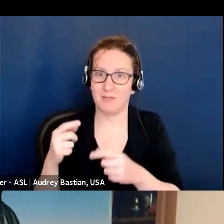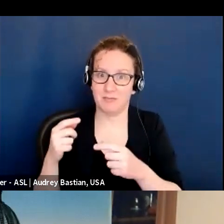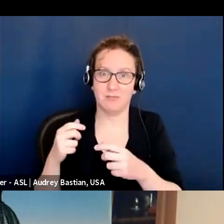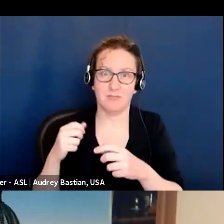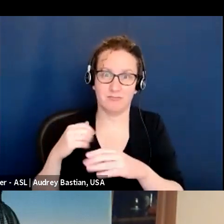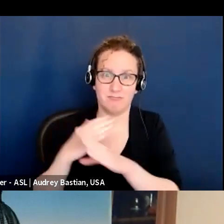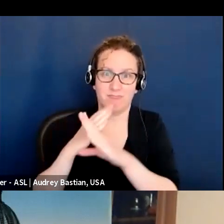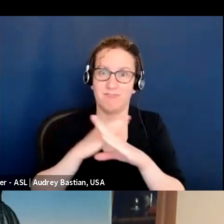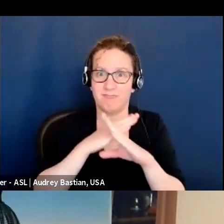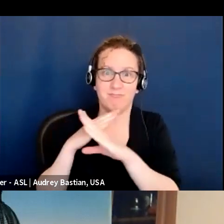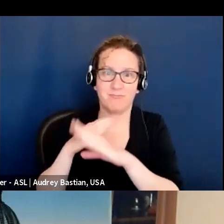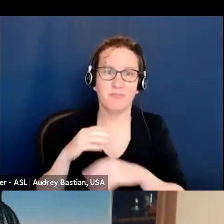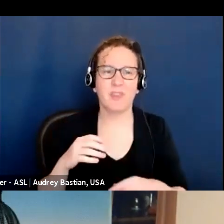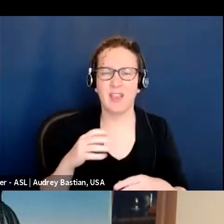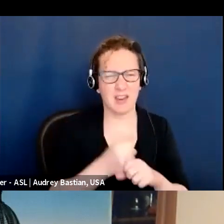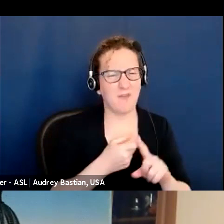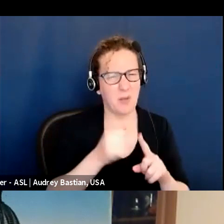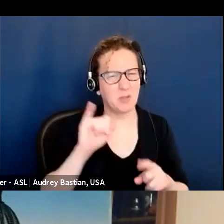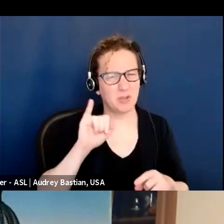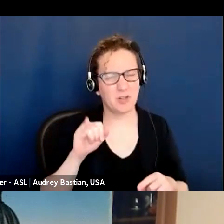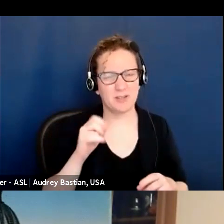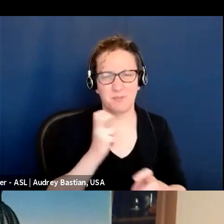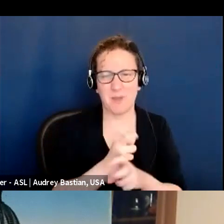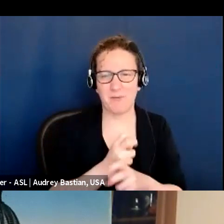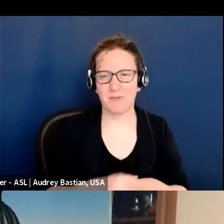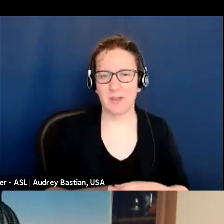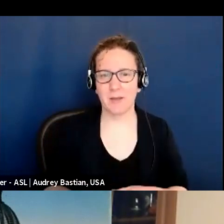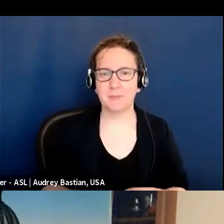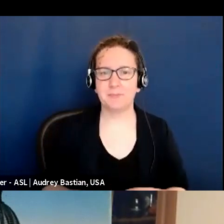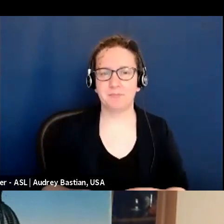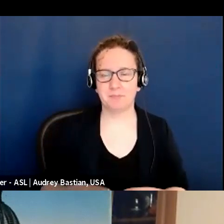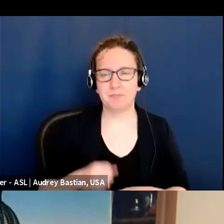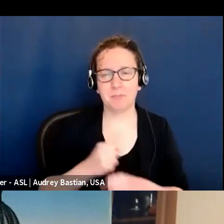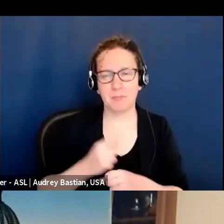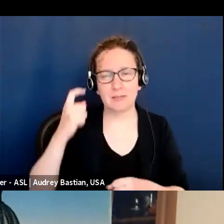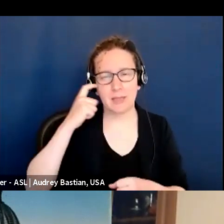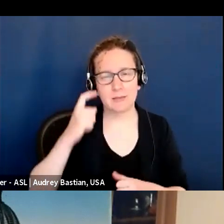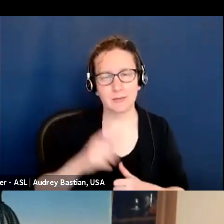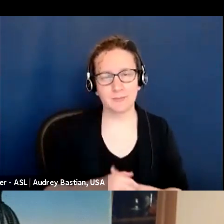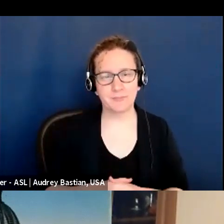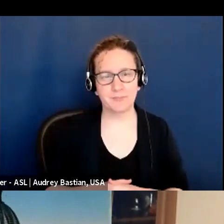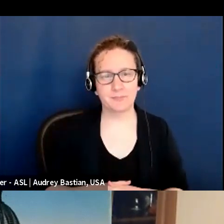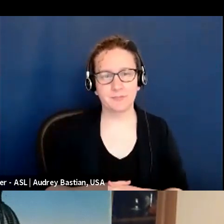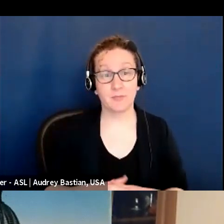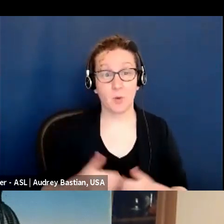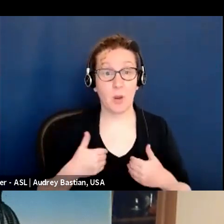from your insurance, yeah. That makes sense. And we have resources on our website